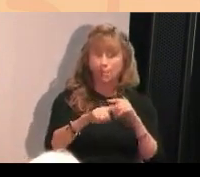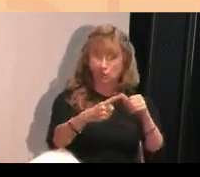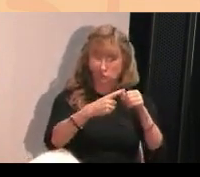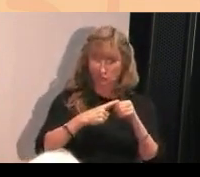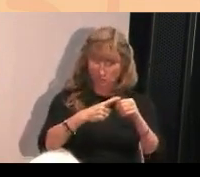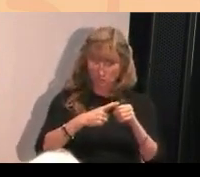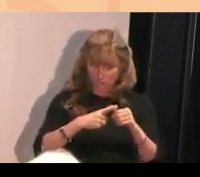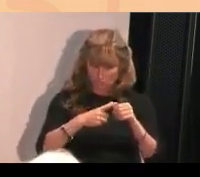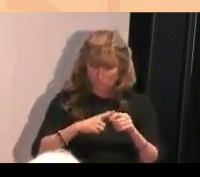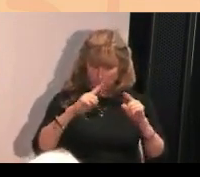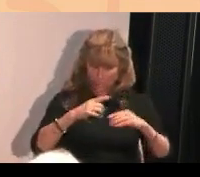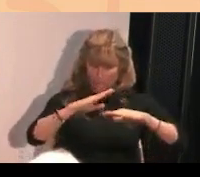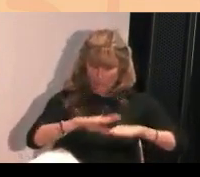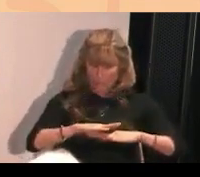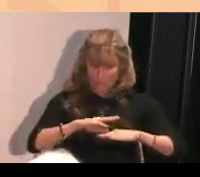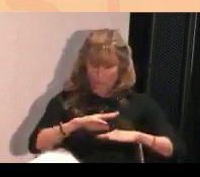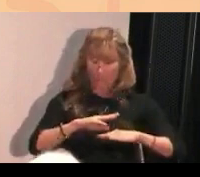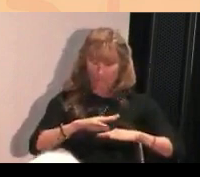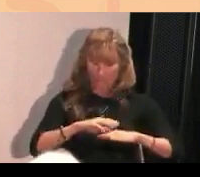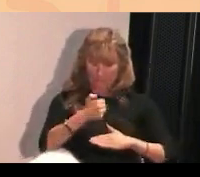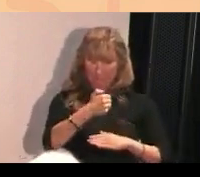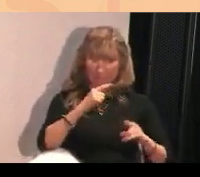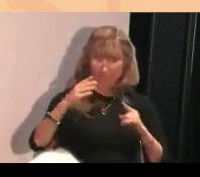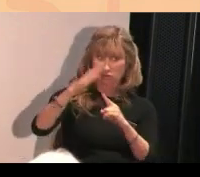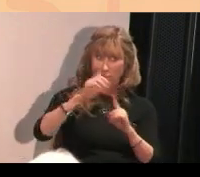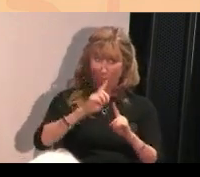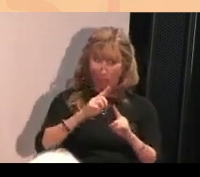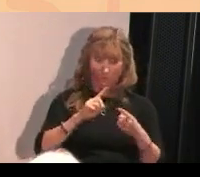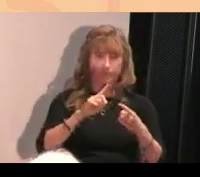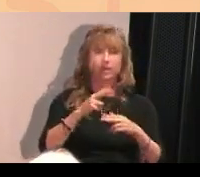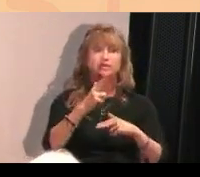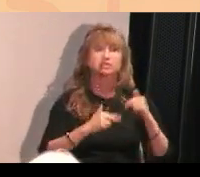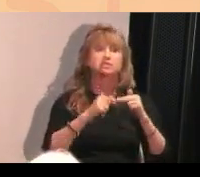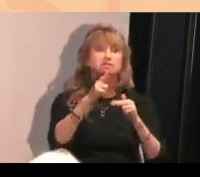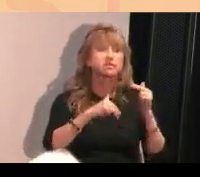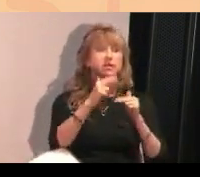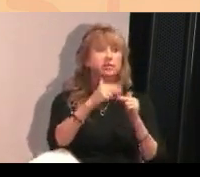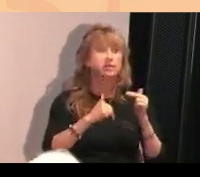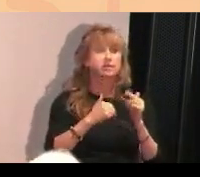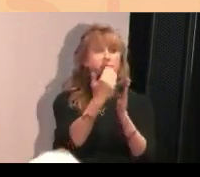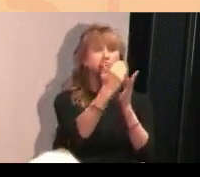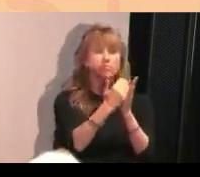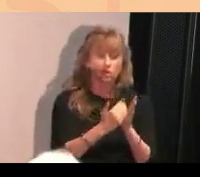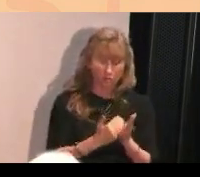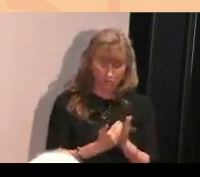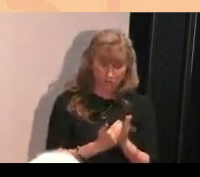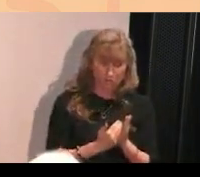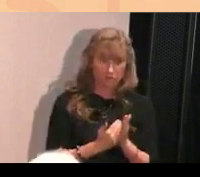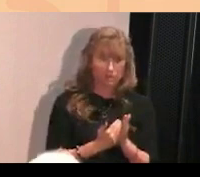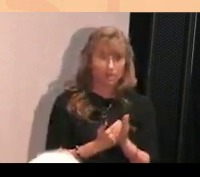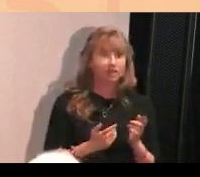survey respondents were developing protocols and facilitating consent for the use of cultural